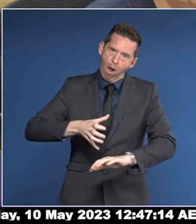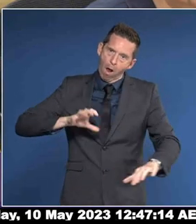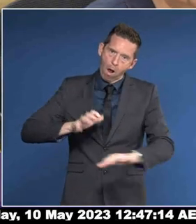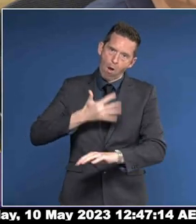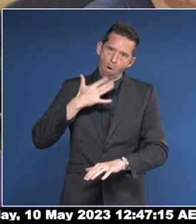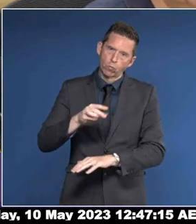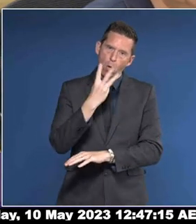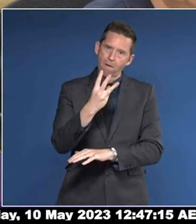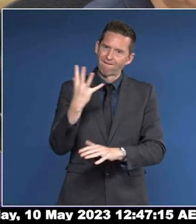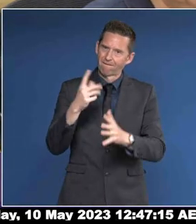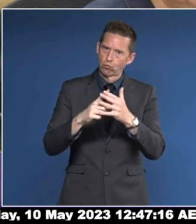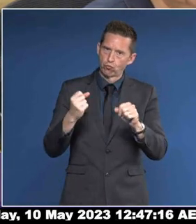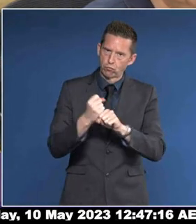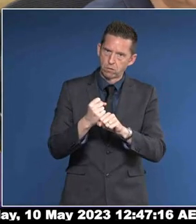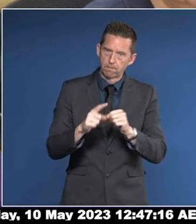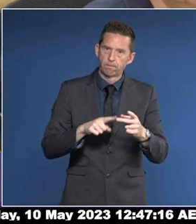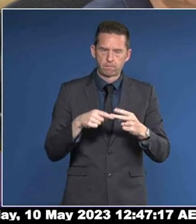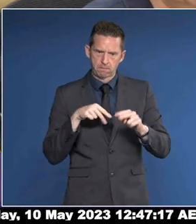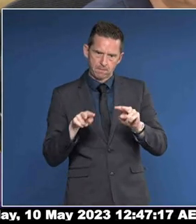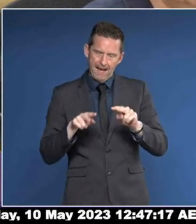The nappies were not changed regularly and smelt very bad.